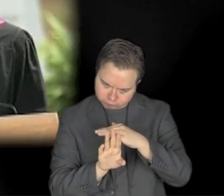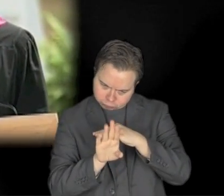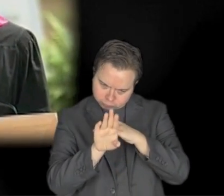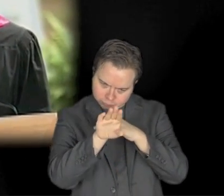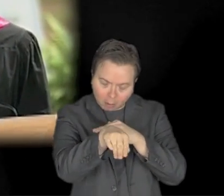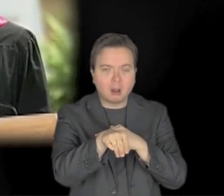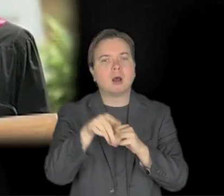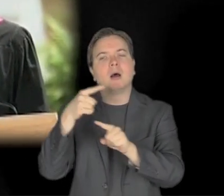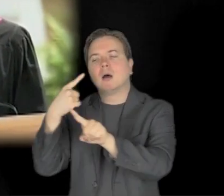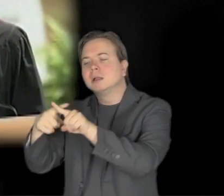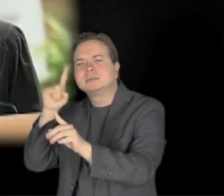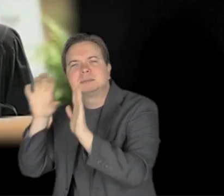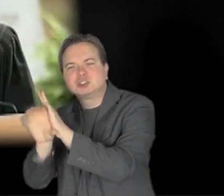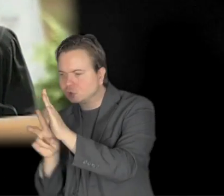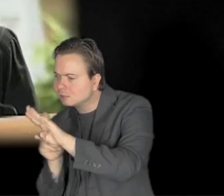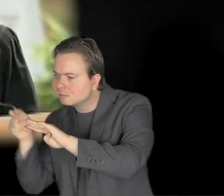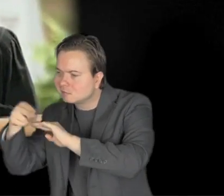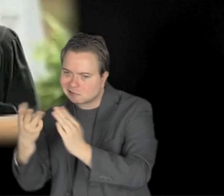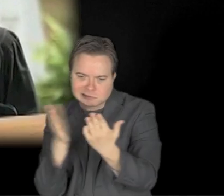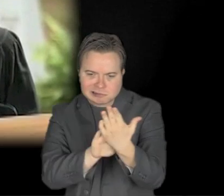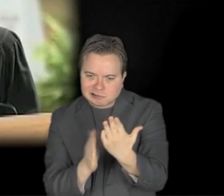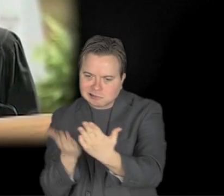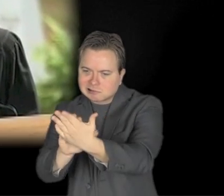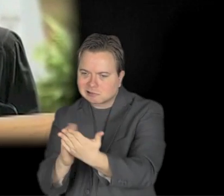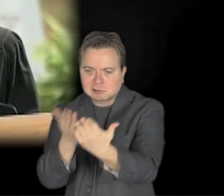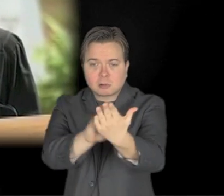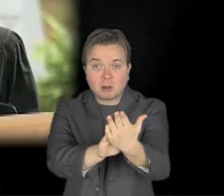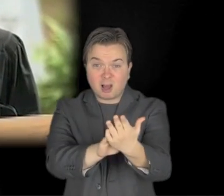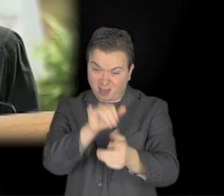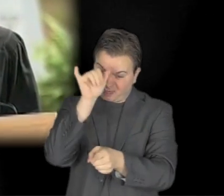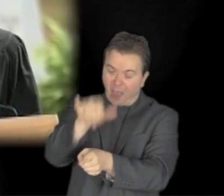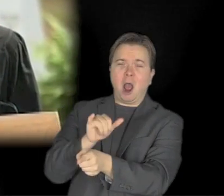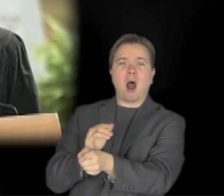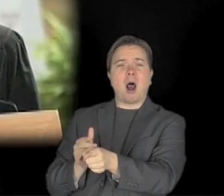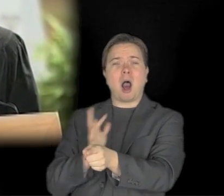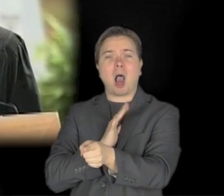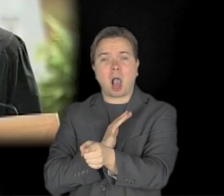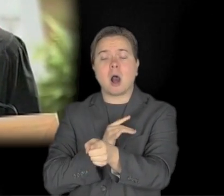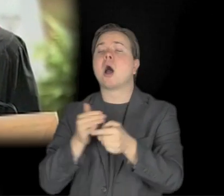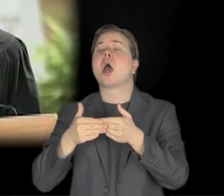It was sort of like Google in paperback form, 35 years before Google came along: it was